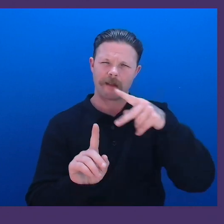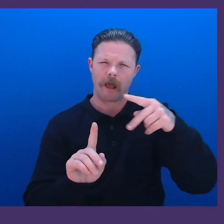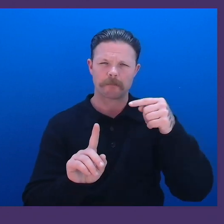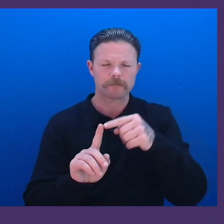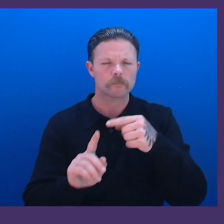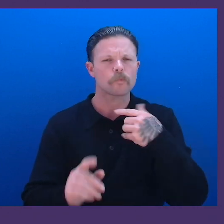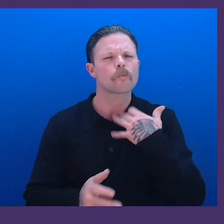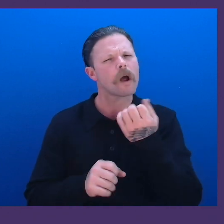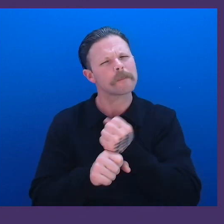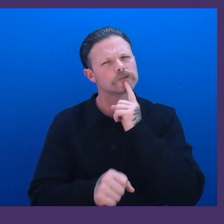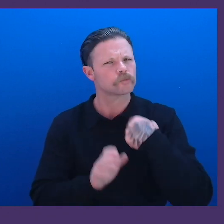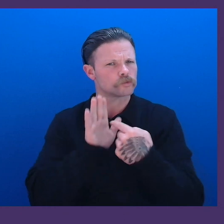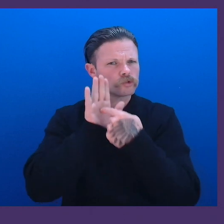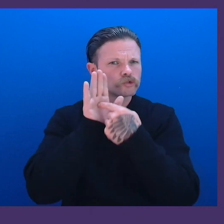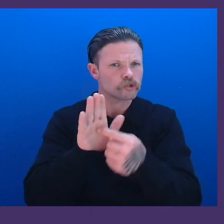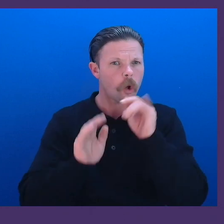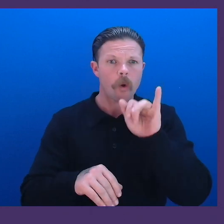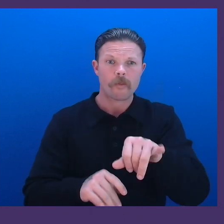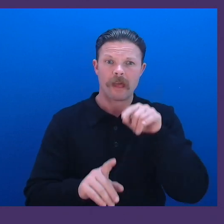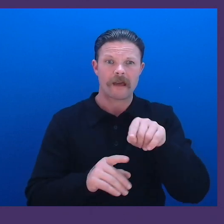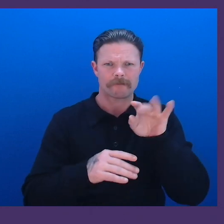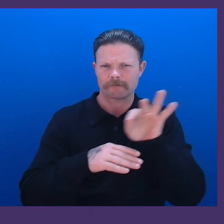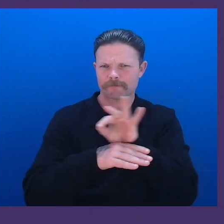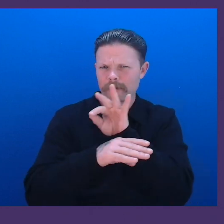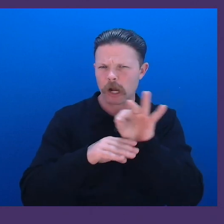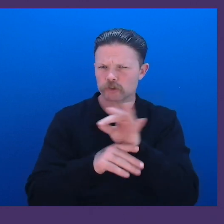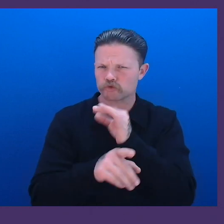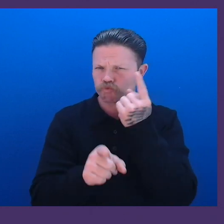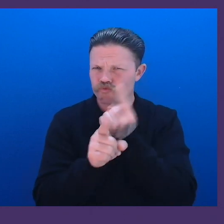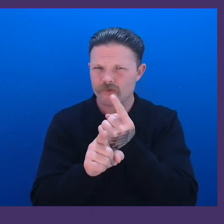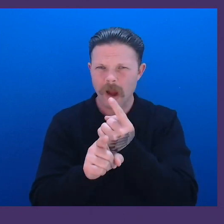correctly, it doesn't produce errors or doesn't hallucinate.